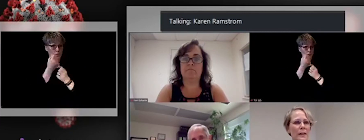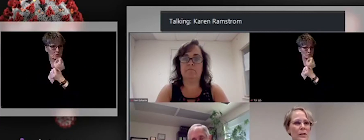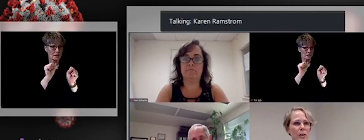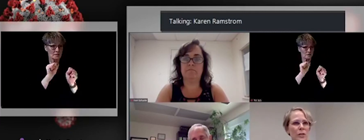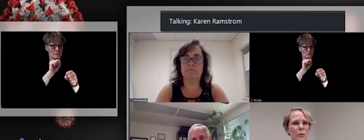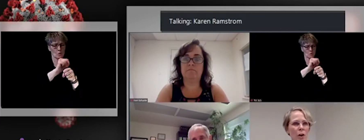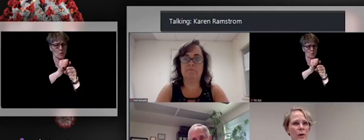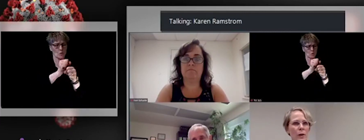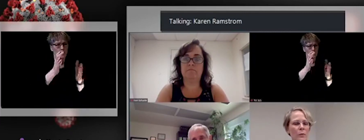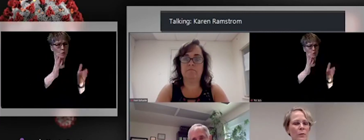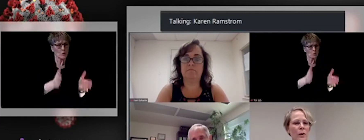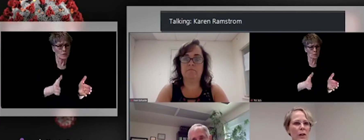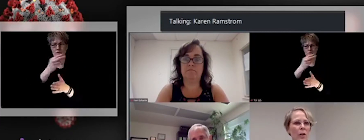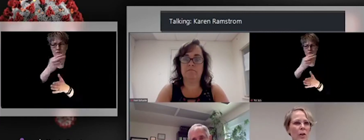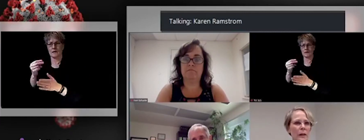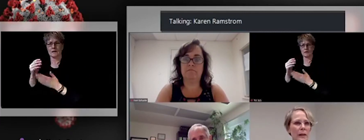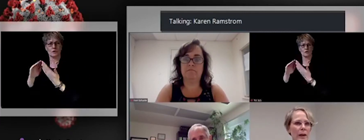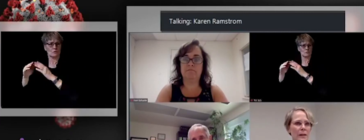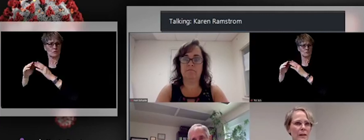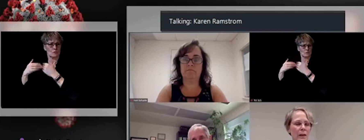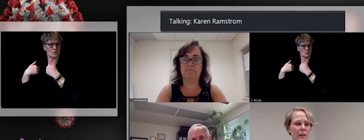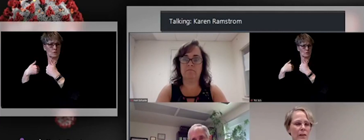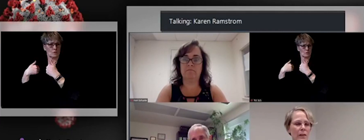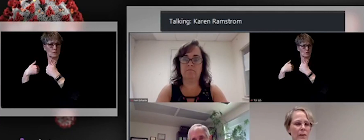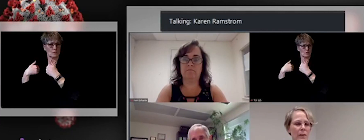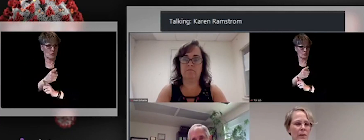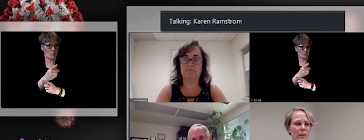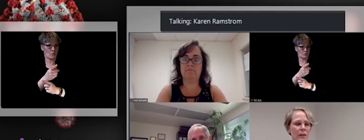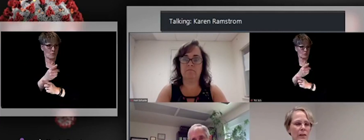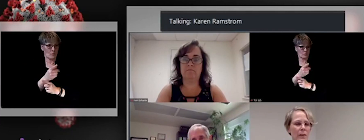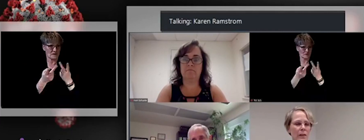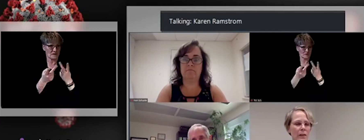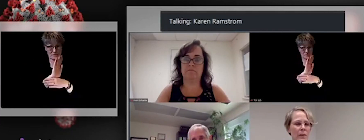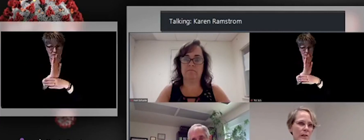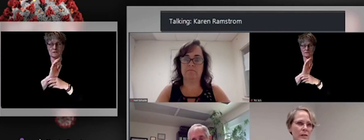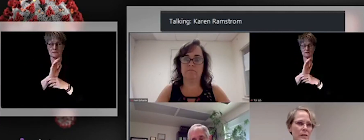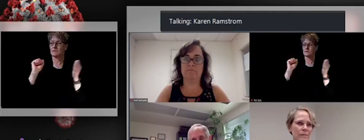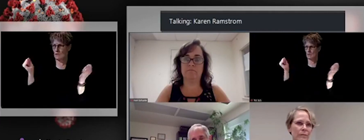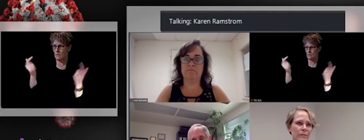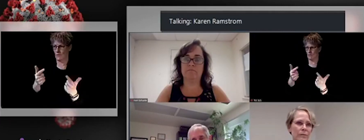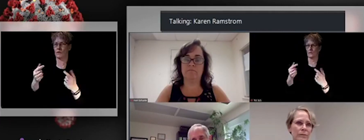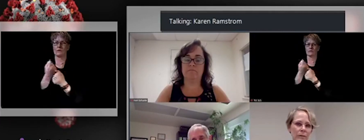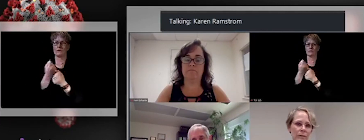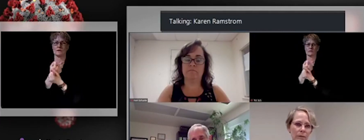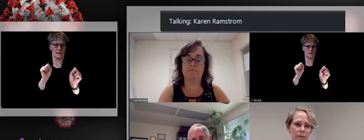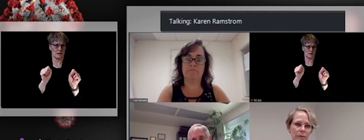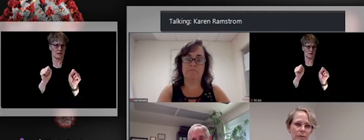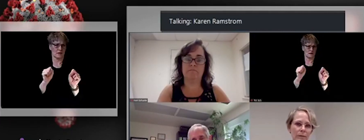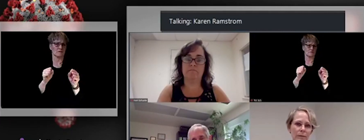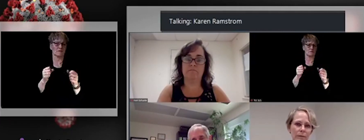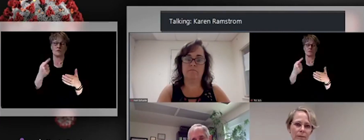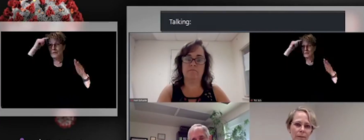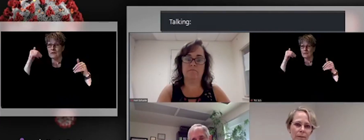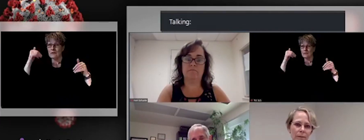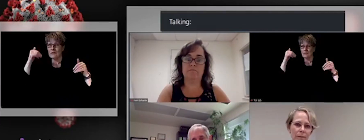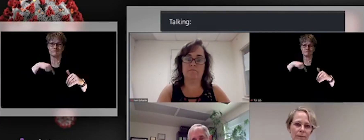that's the direction we're going where we can all be in that together in this fight against this virus.